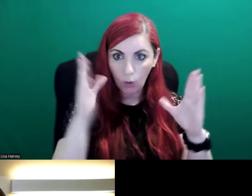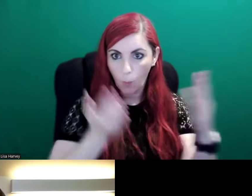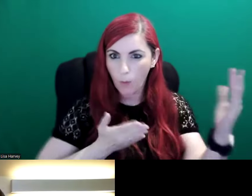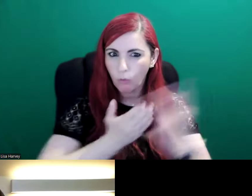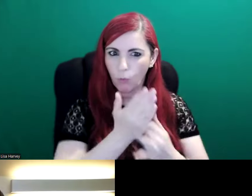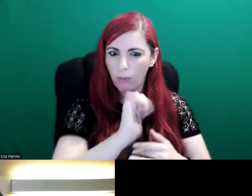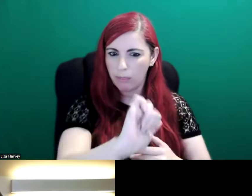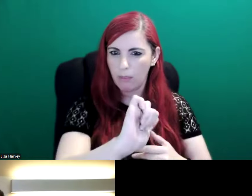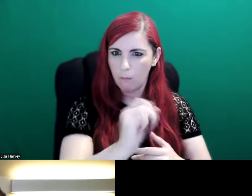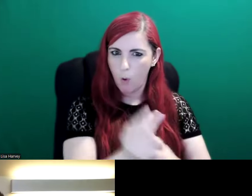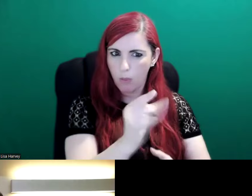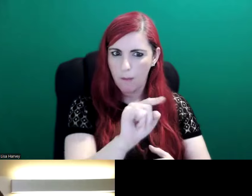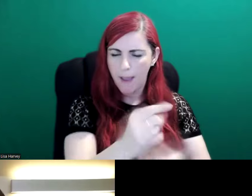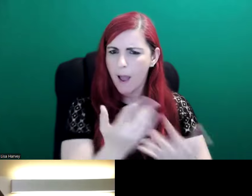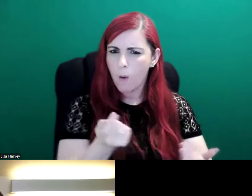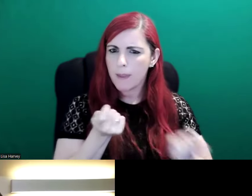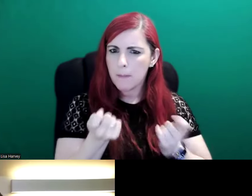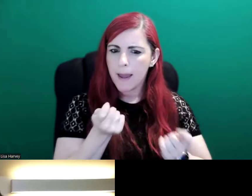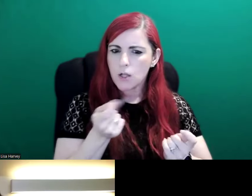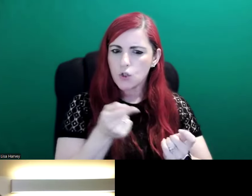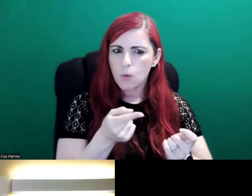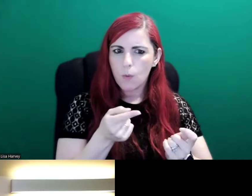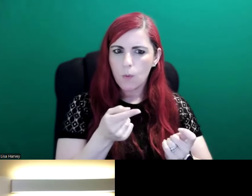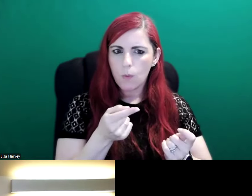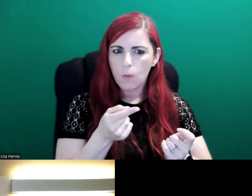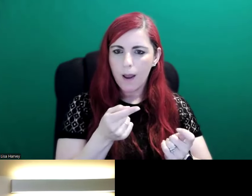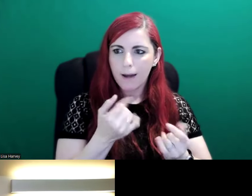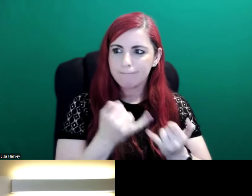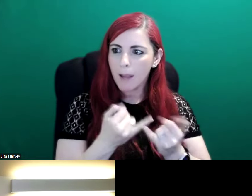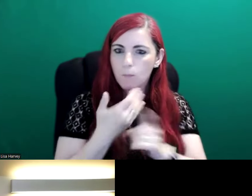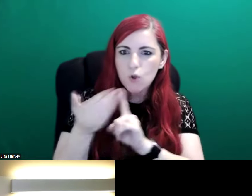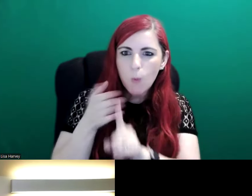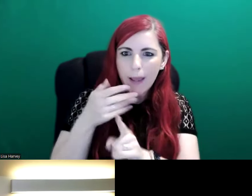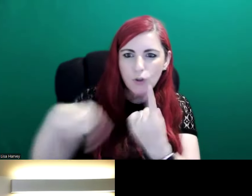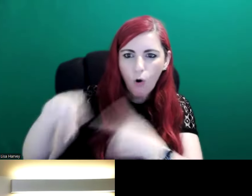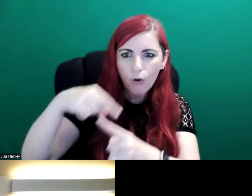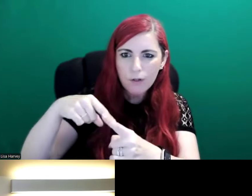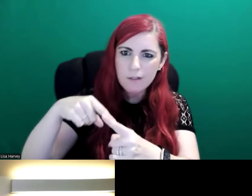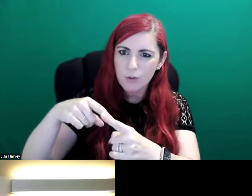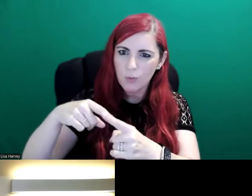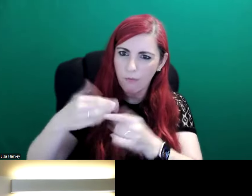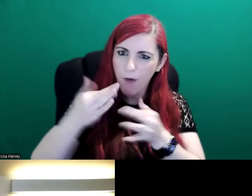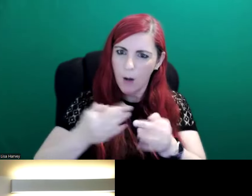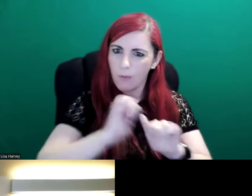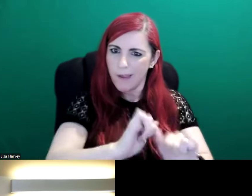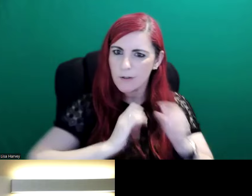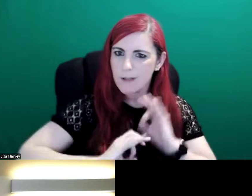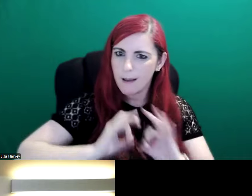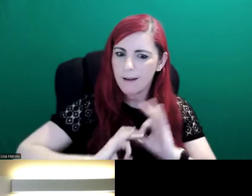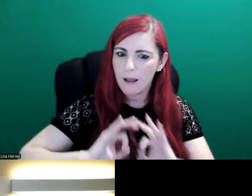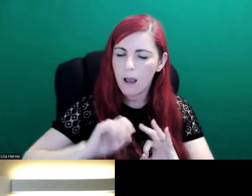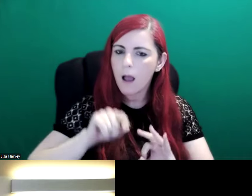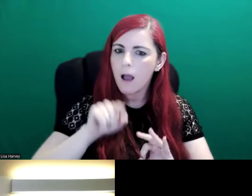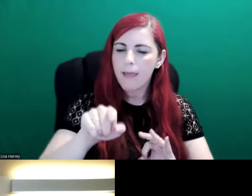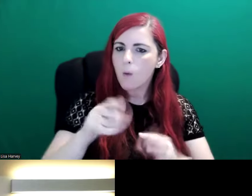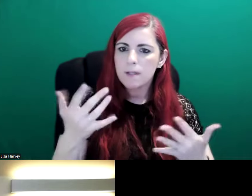detail, is how they managed to bring people with them, and that was by, by, by virtue